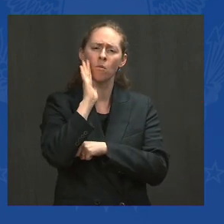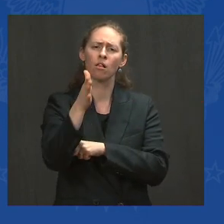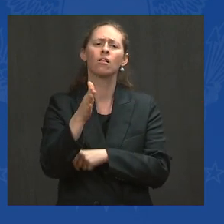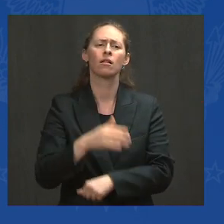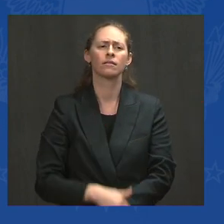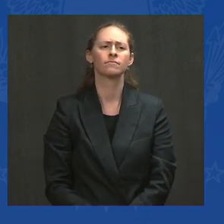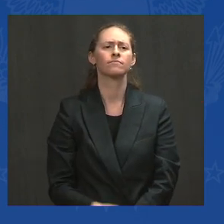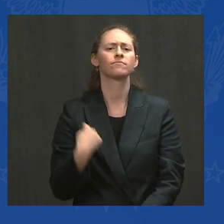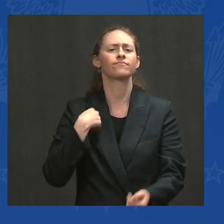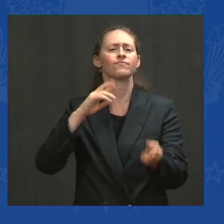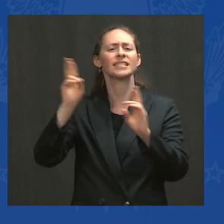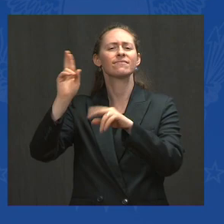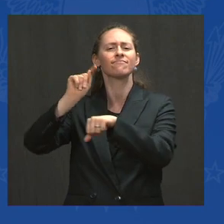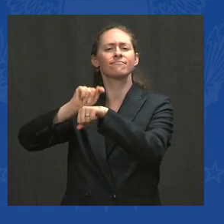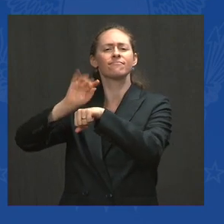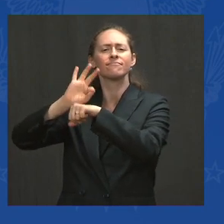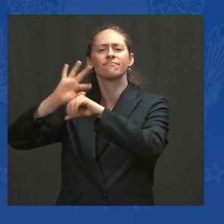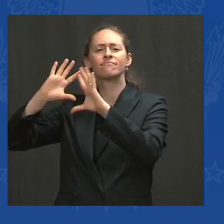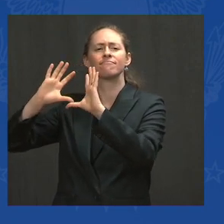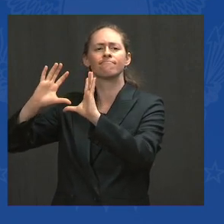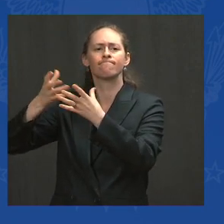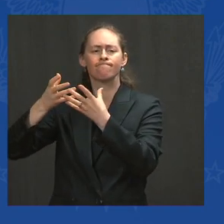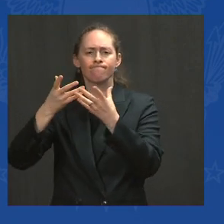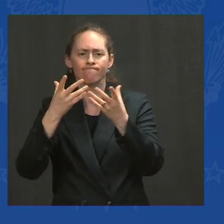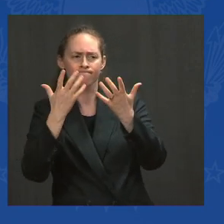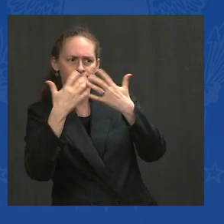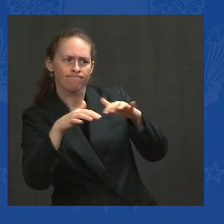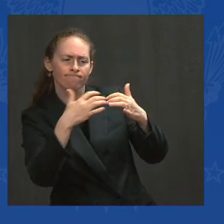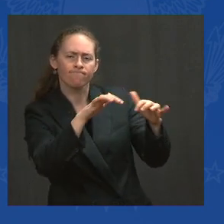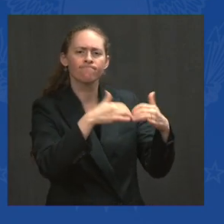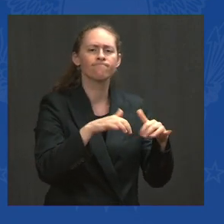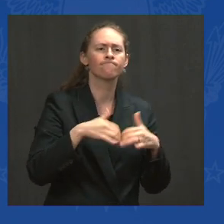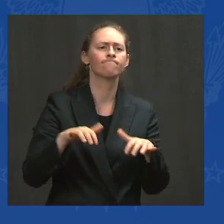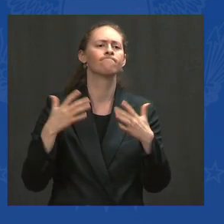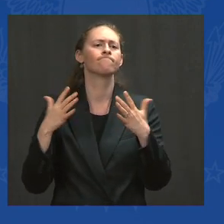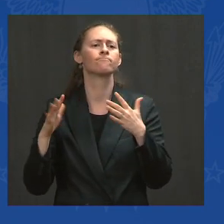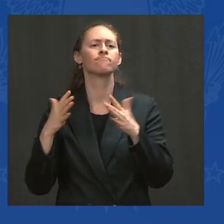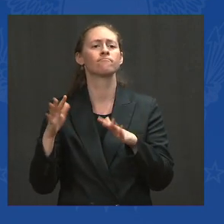But our message to those women and men is clear: